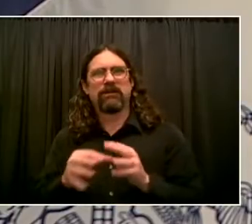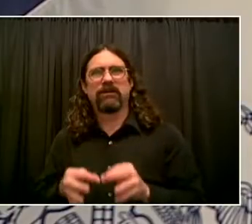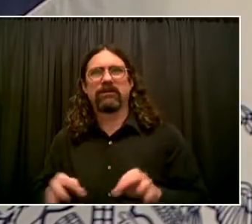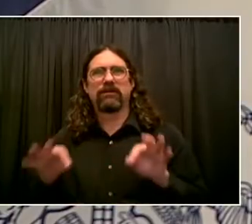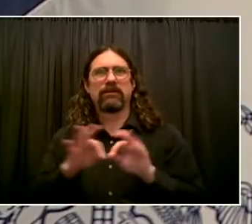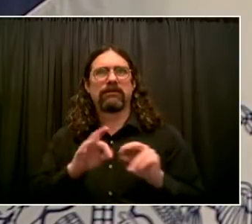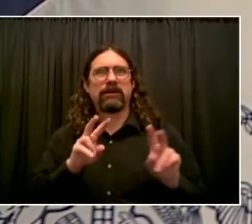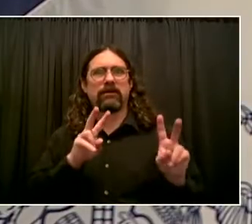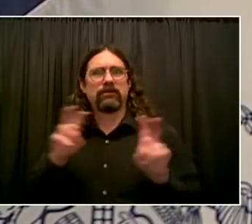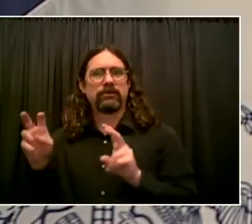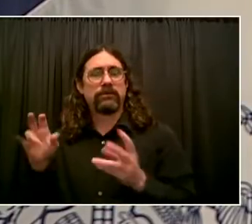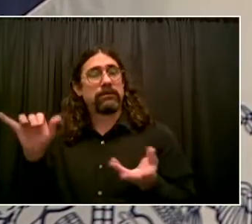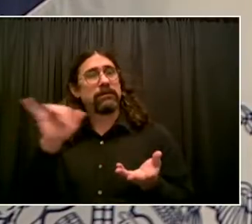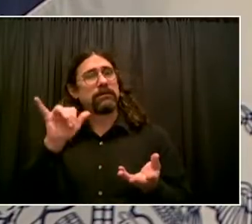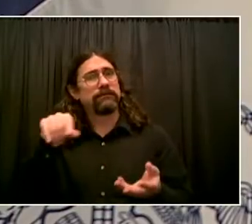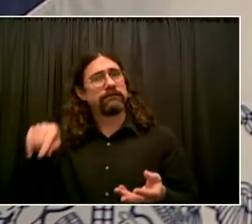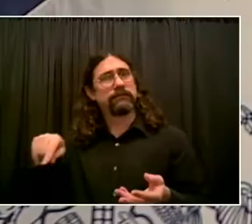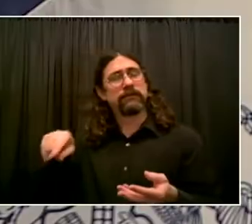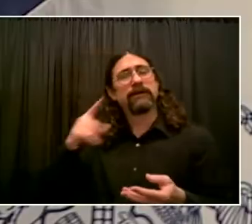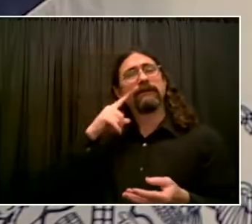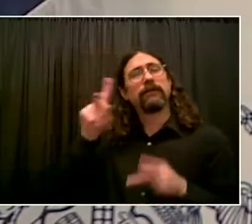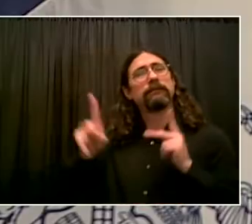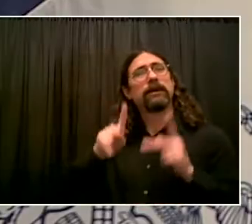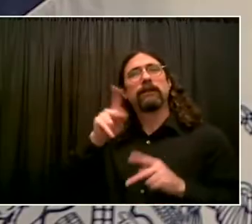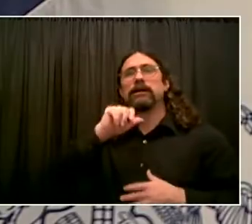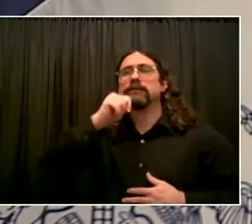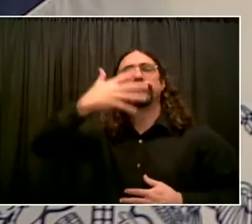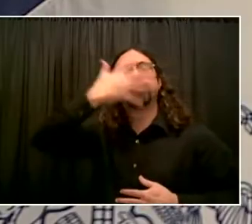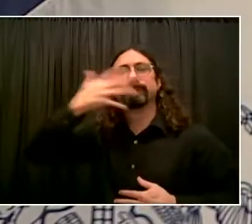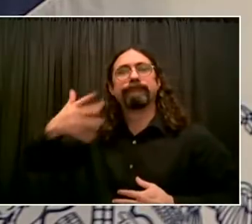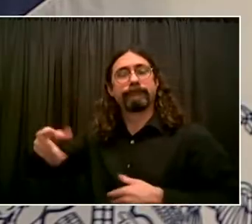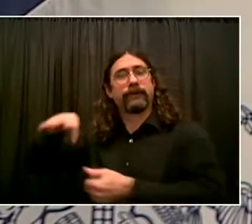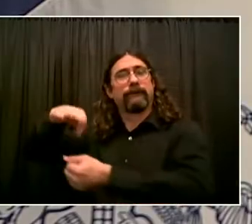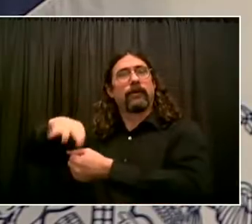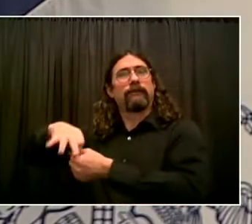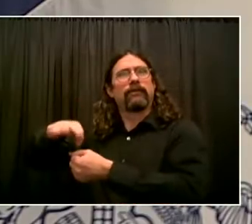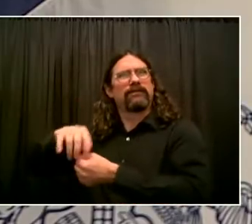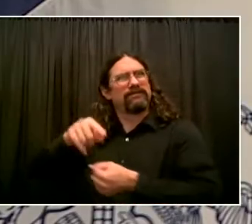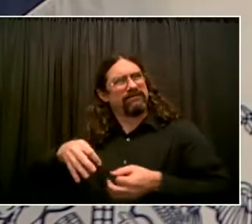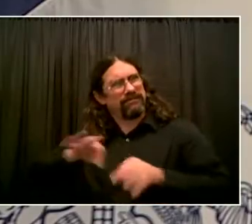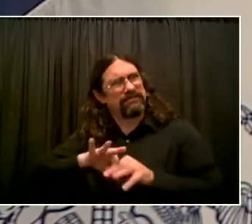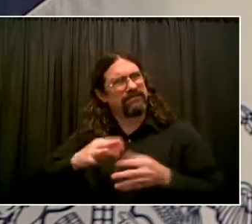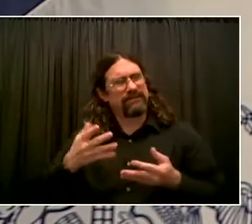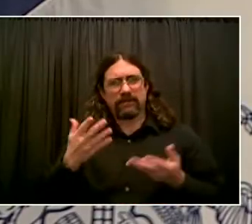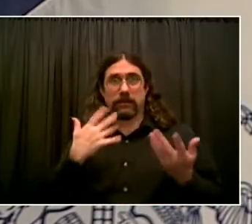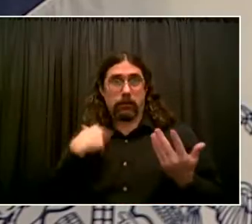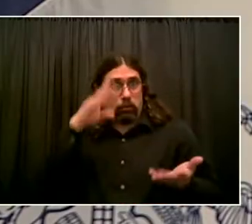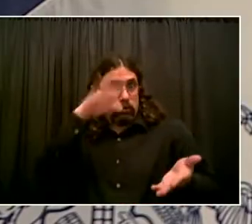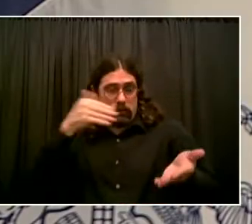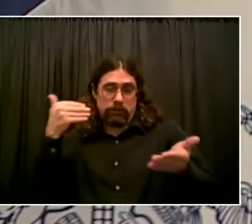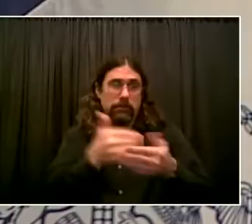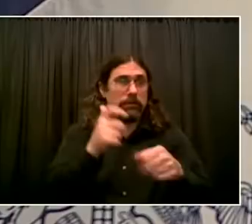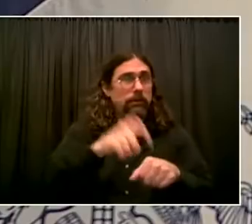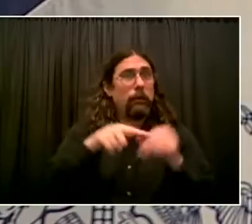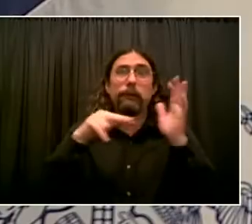AT THE END OF THE TERM, INCLUDING ON THE COUNCIL SIDE. FOLKS A BEEN TALKING ABOUT A WAY TO GET SOMETHING DONE BEFORE WE ALL LEAVE. IF THERE IS, WE SHOULD, IF